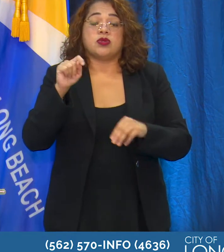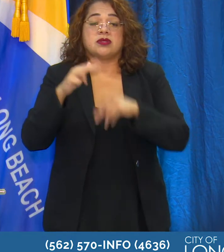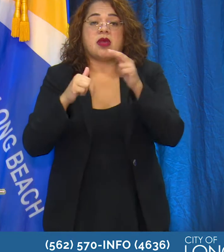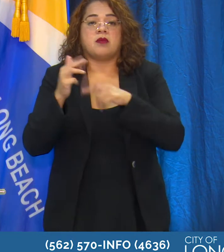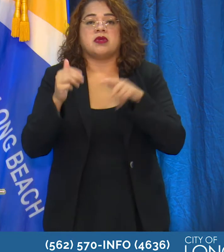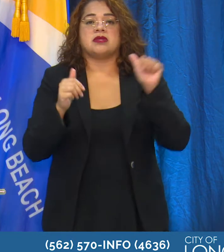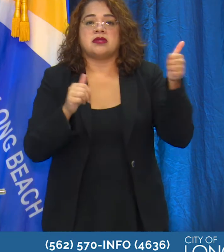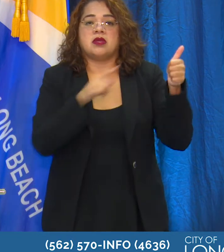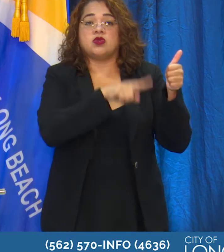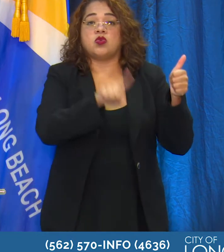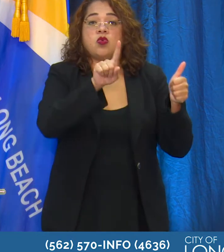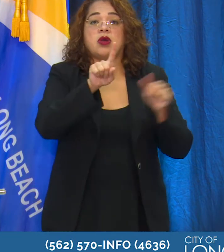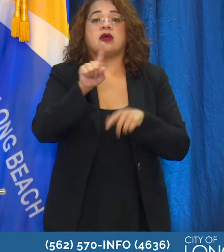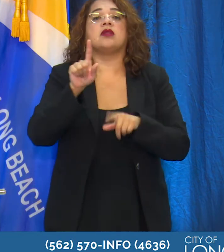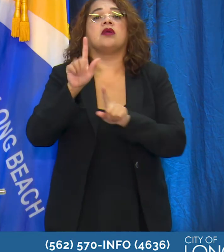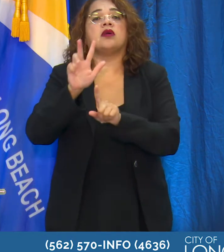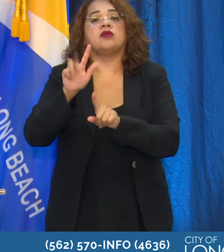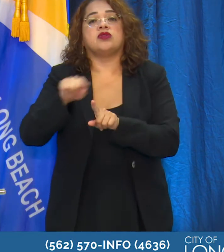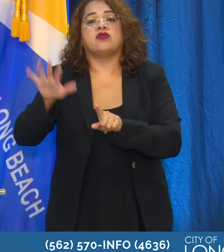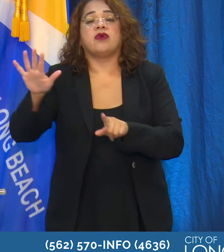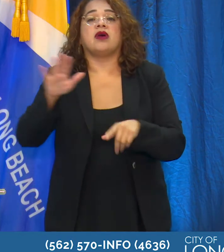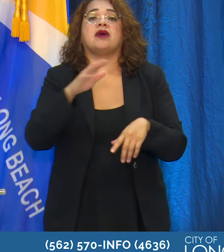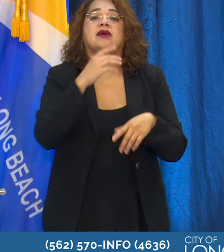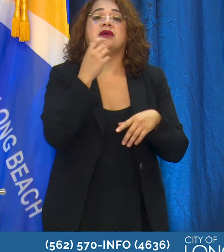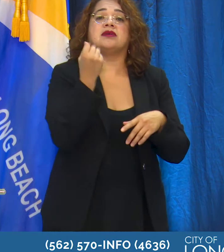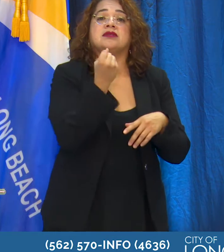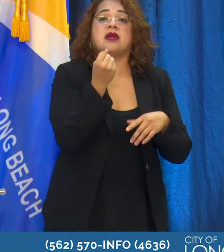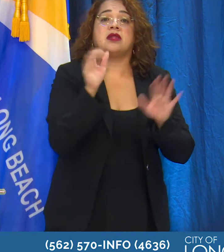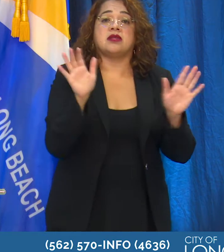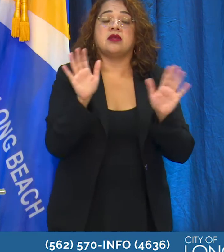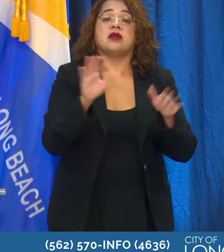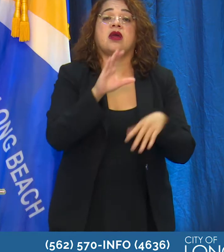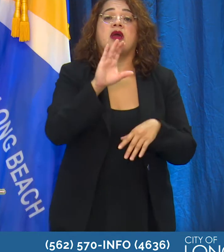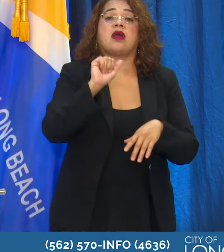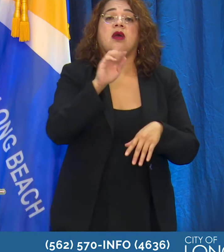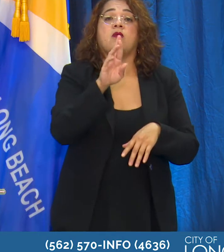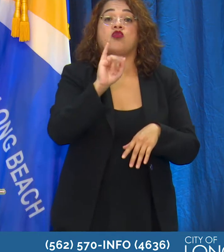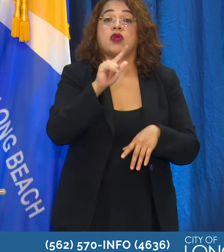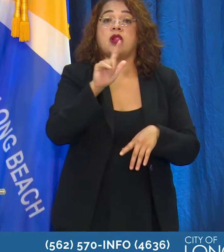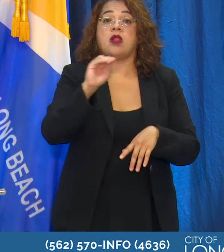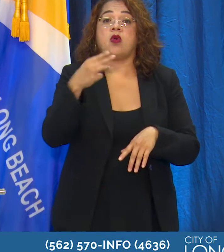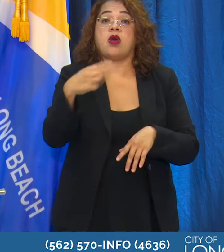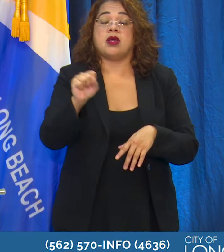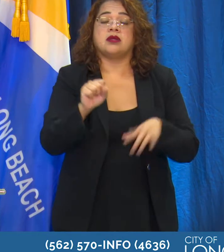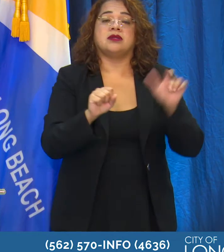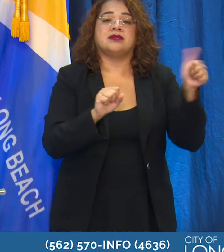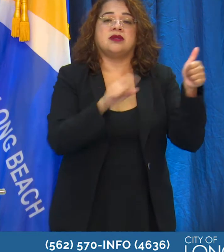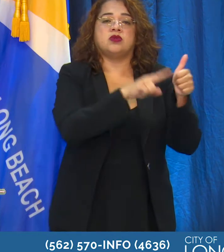On the weekend, on Saturdays or Sundays, you can be tested at Cabrillo High School from 10 to 1 and 3 to 5.